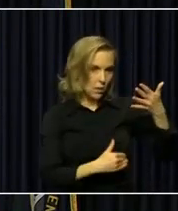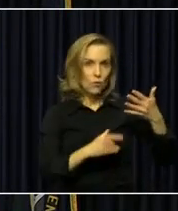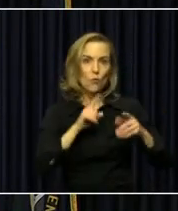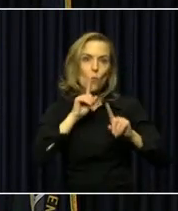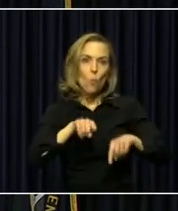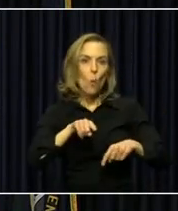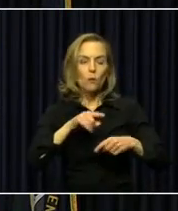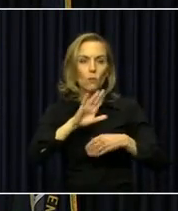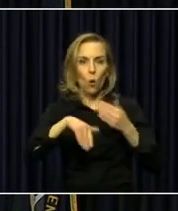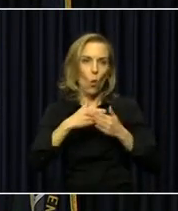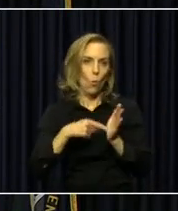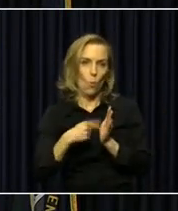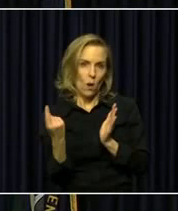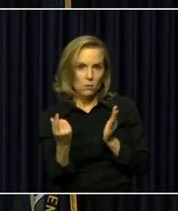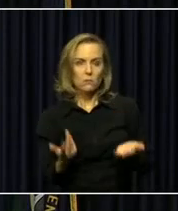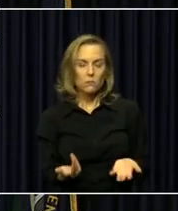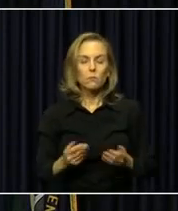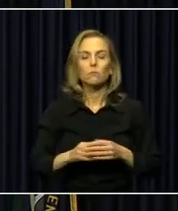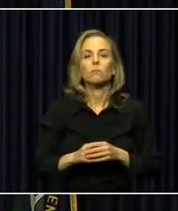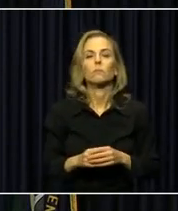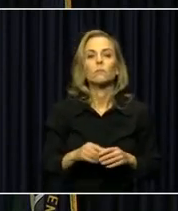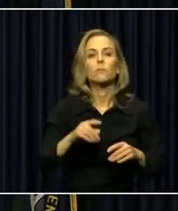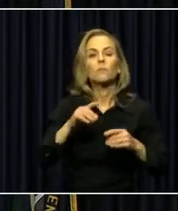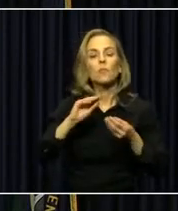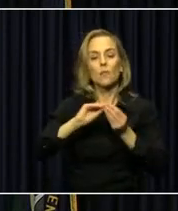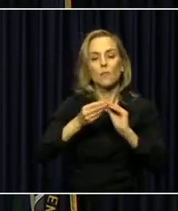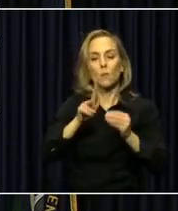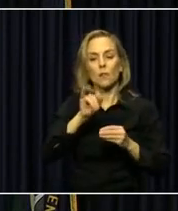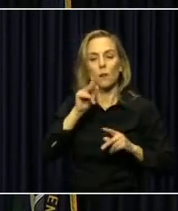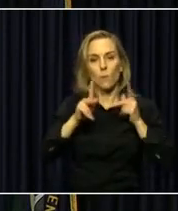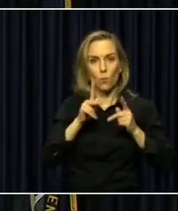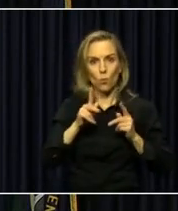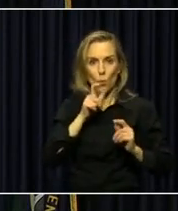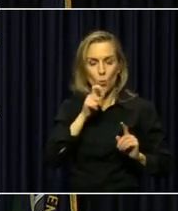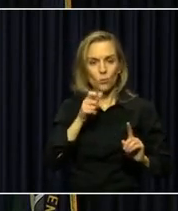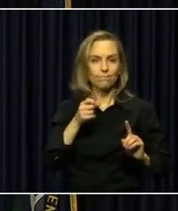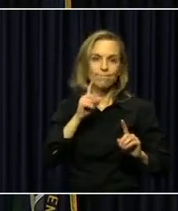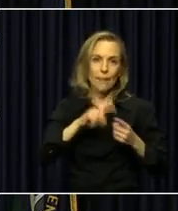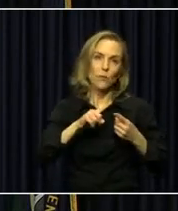RESULT. EVERY DAY WE ARE LOSING